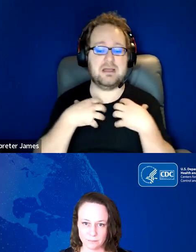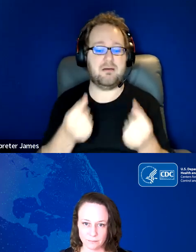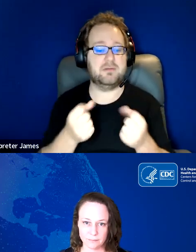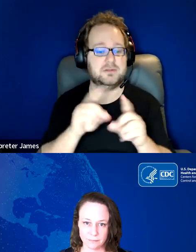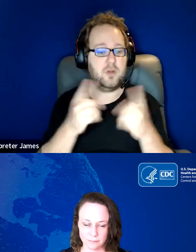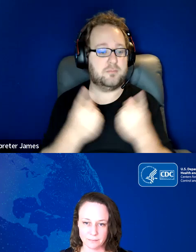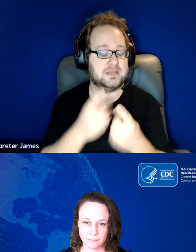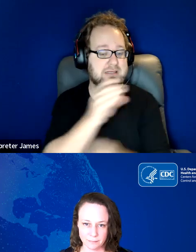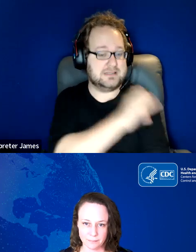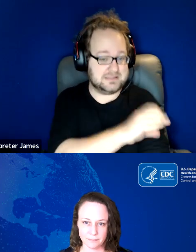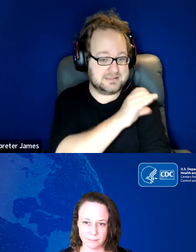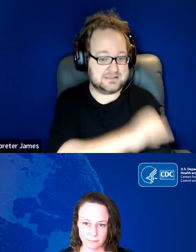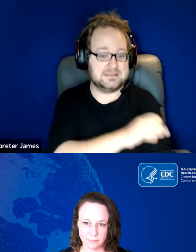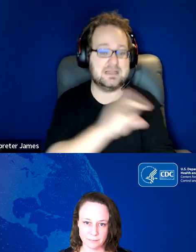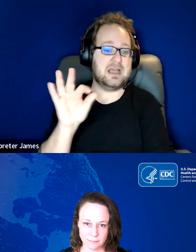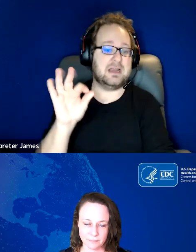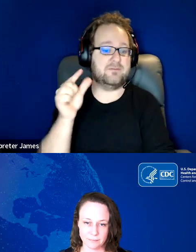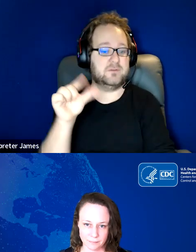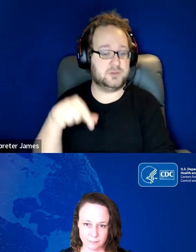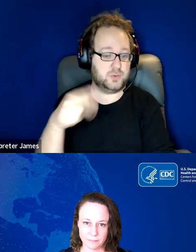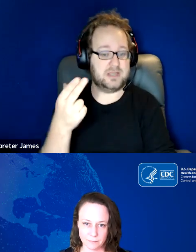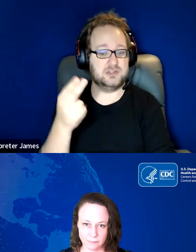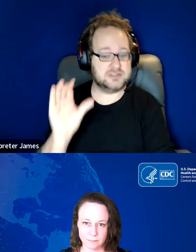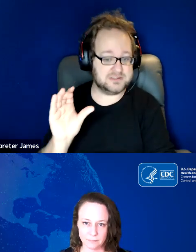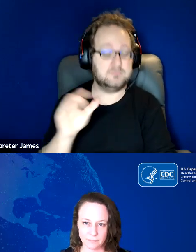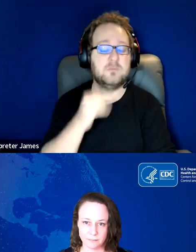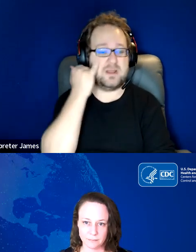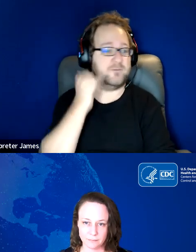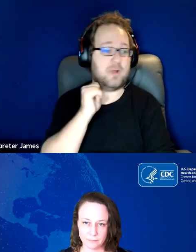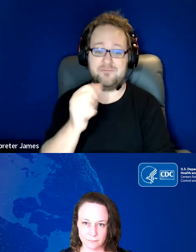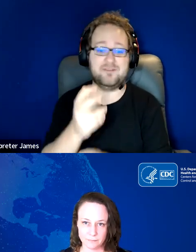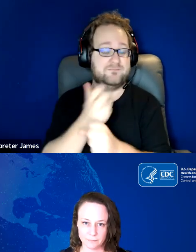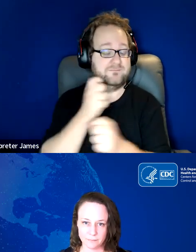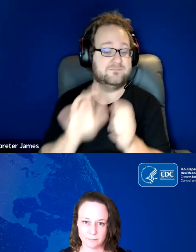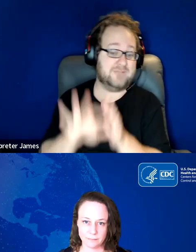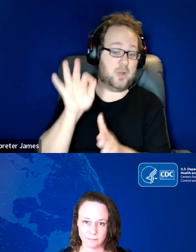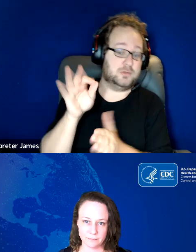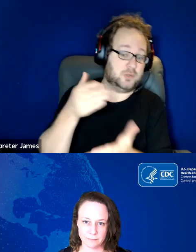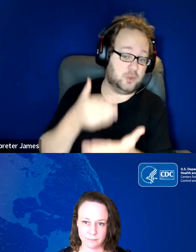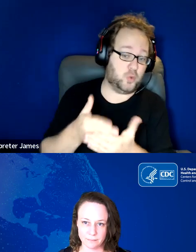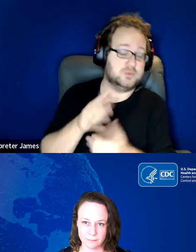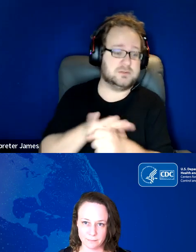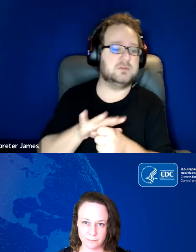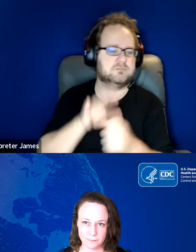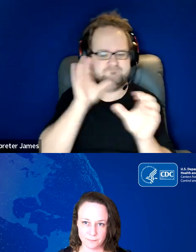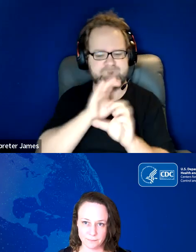centers so I encourage you if you have not found one close enough yet to reach back out or to reach to your health